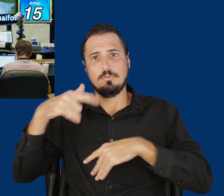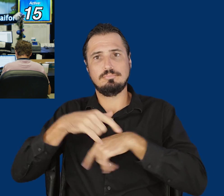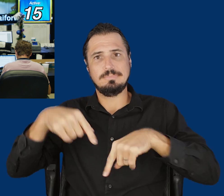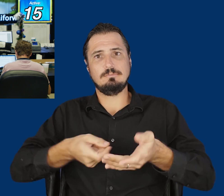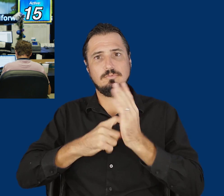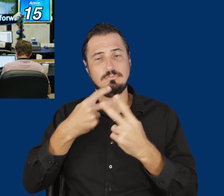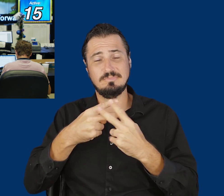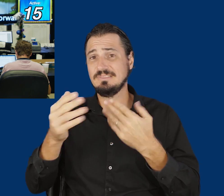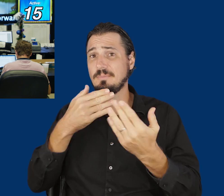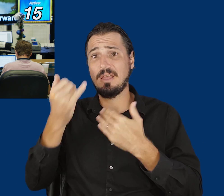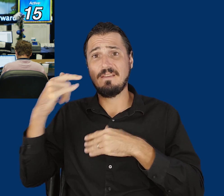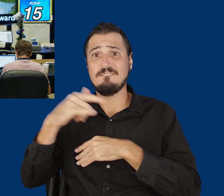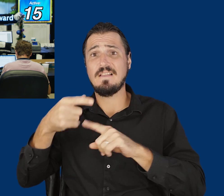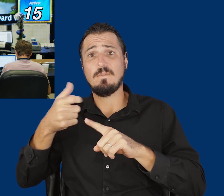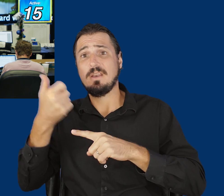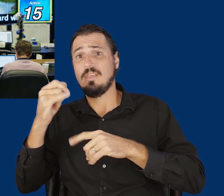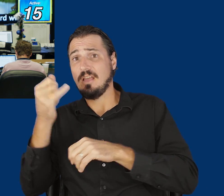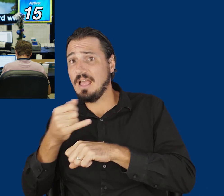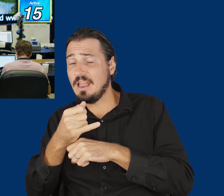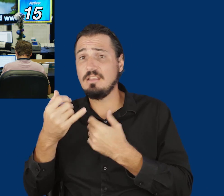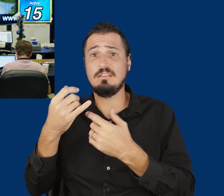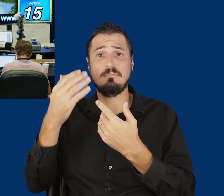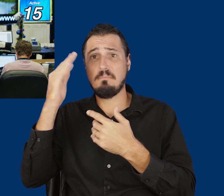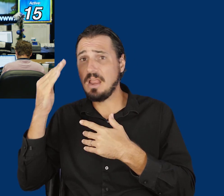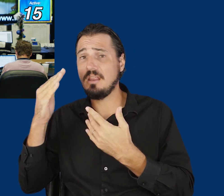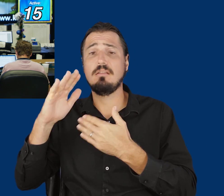flying from the mainland as well as inter-island. There is no testing exemption.